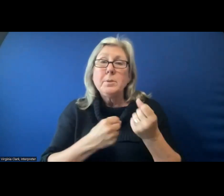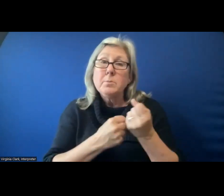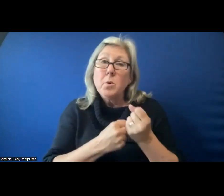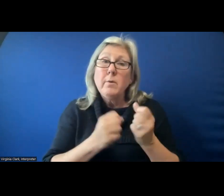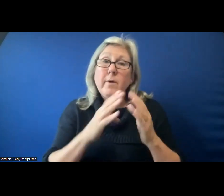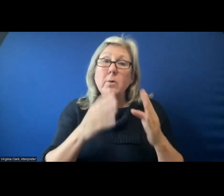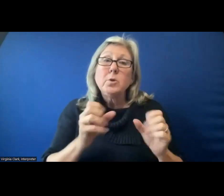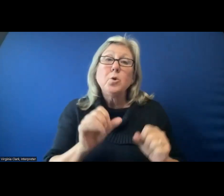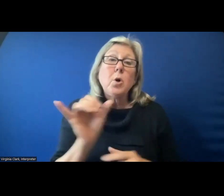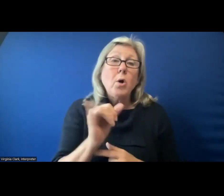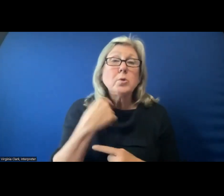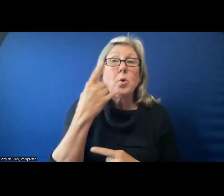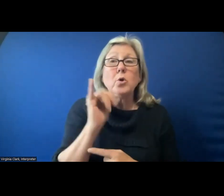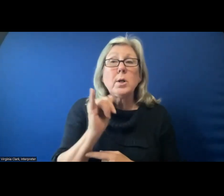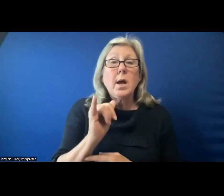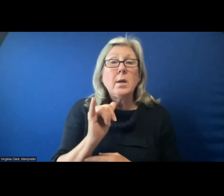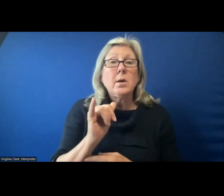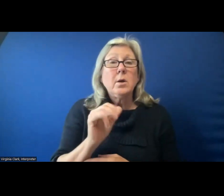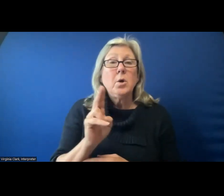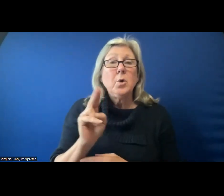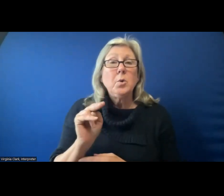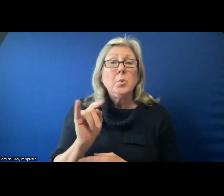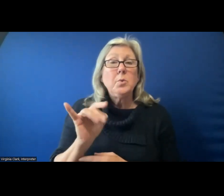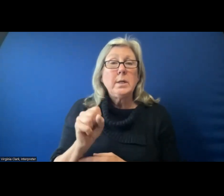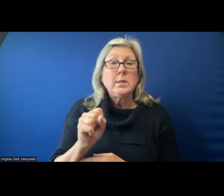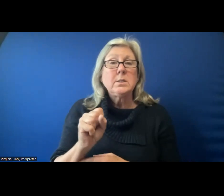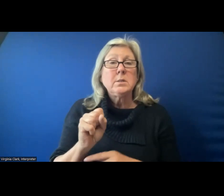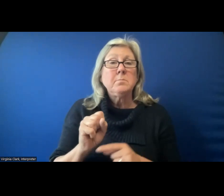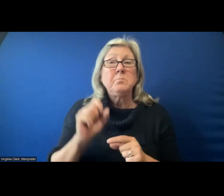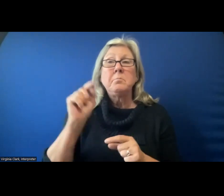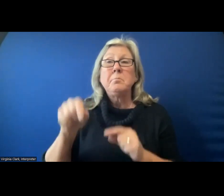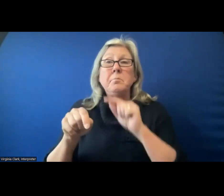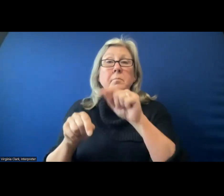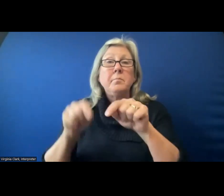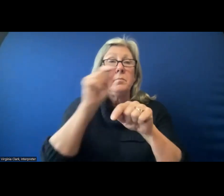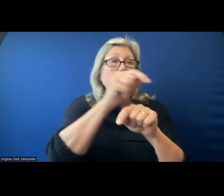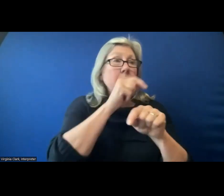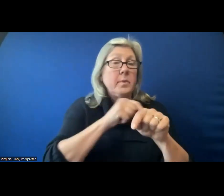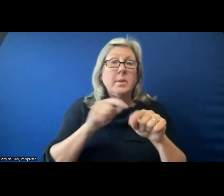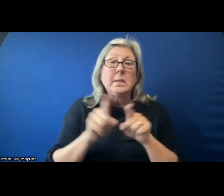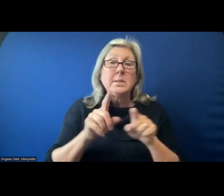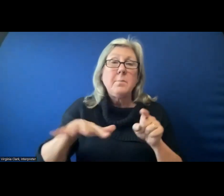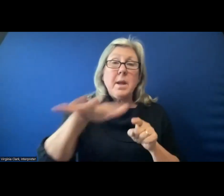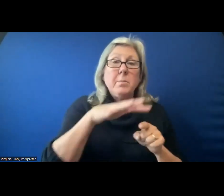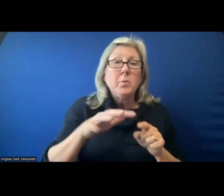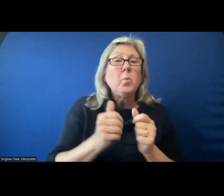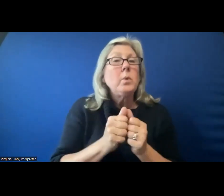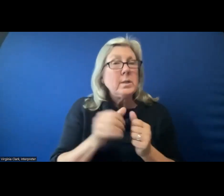like units scattered across a neighborhood with a similar sort of service wrap around